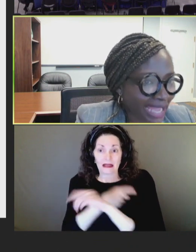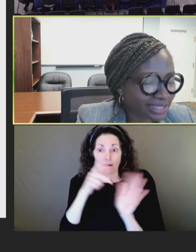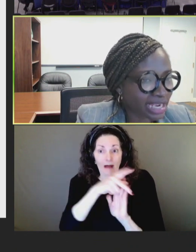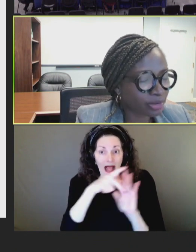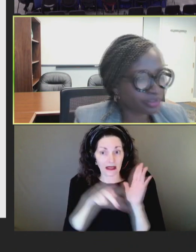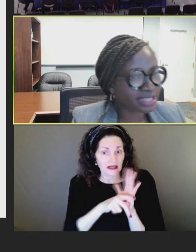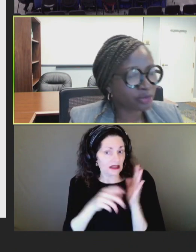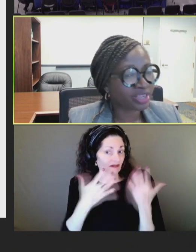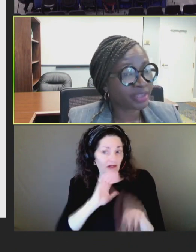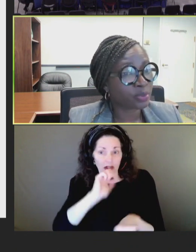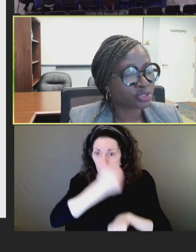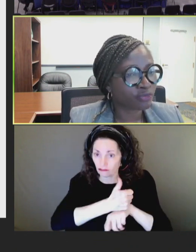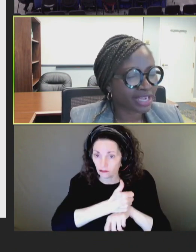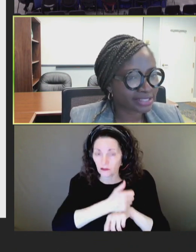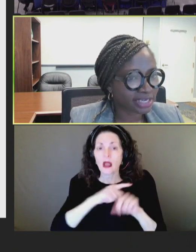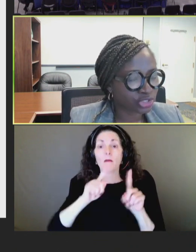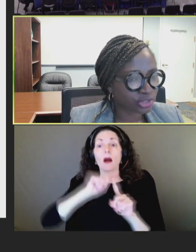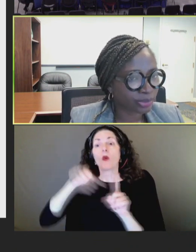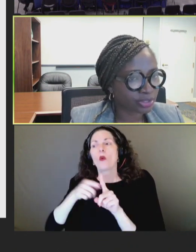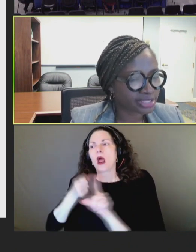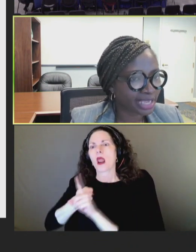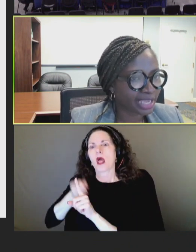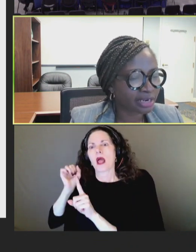at the time of this outbreak, there was no vaccination policy, again,